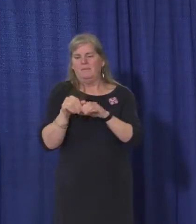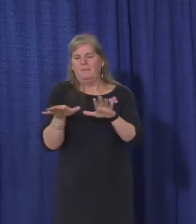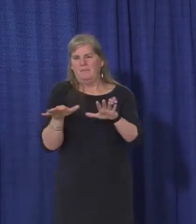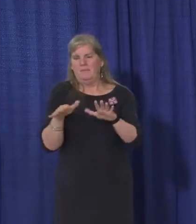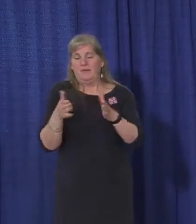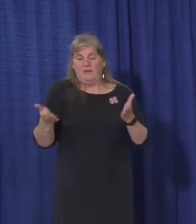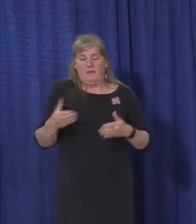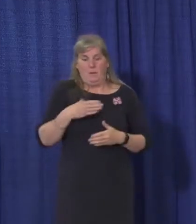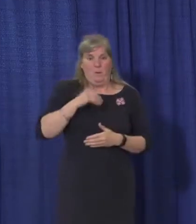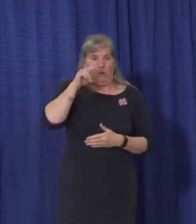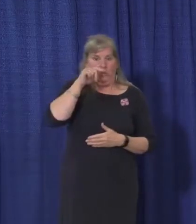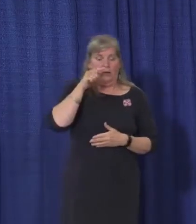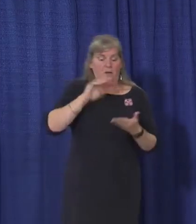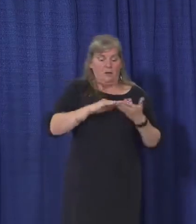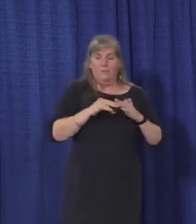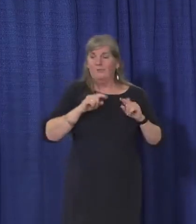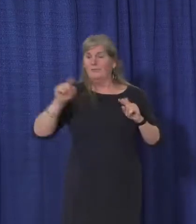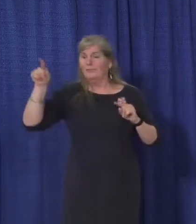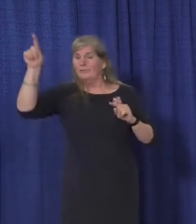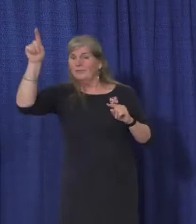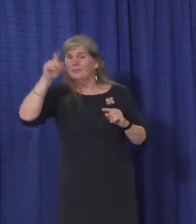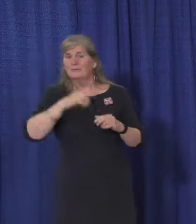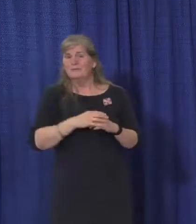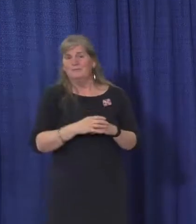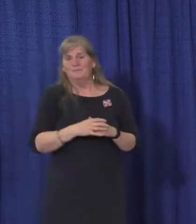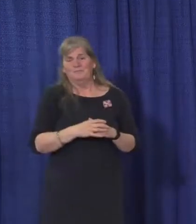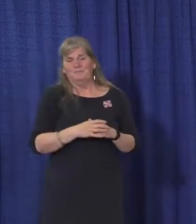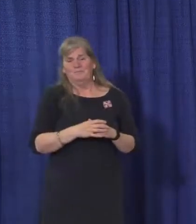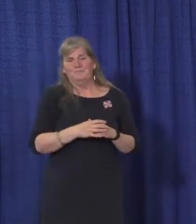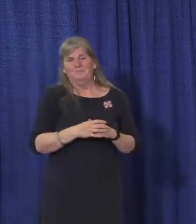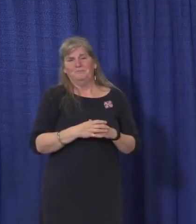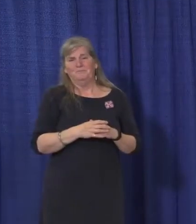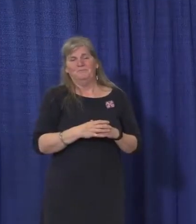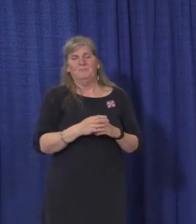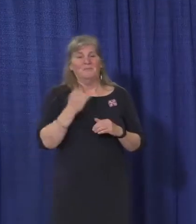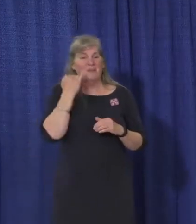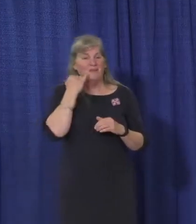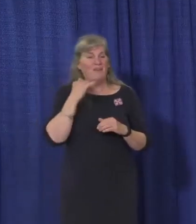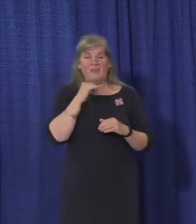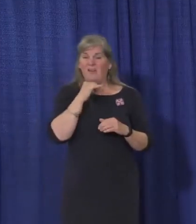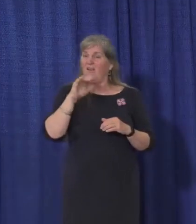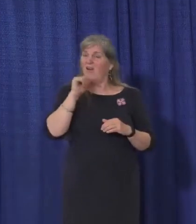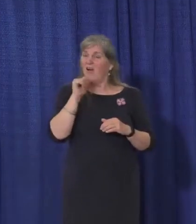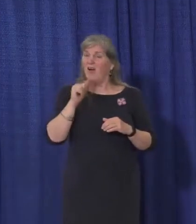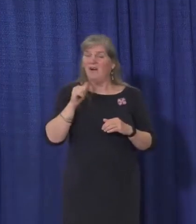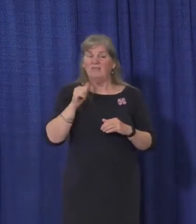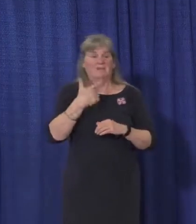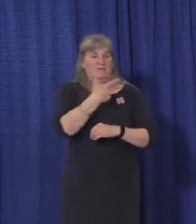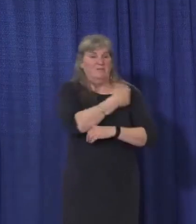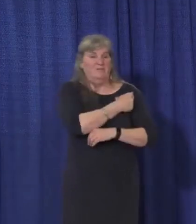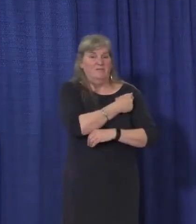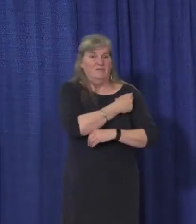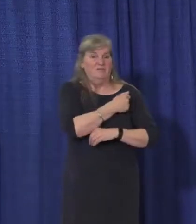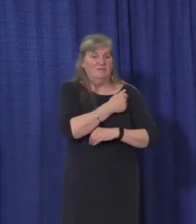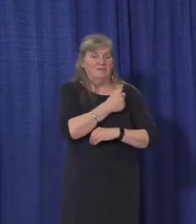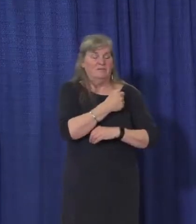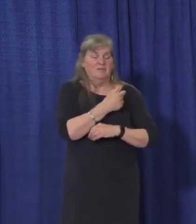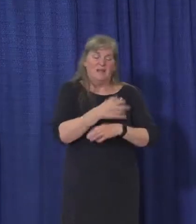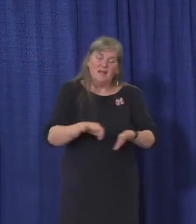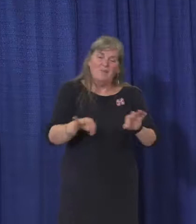transmission. If you are not yet fully vaccinated it is essential even